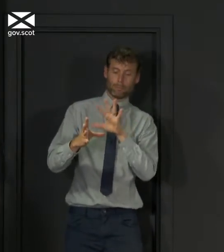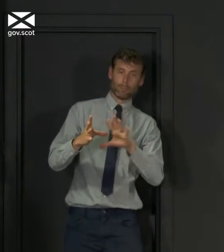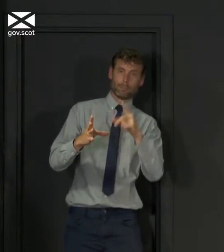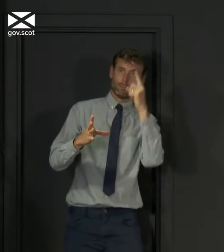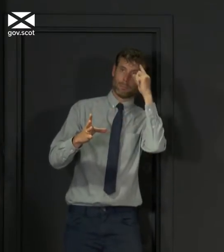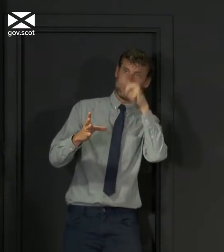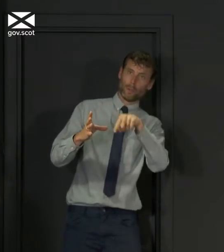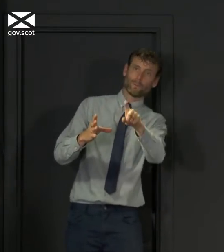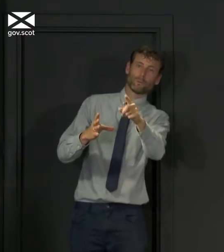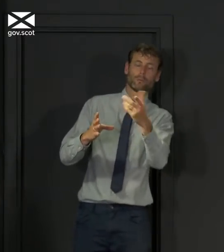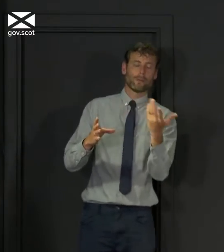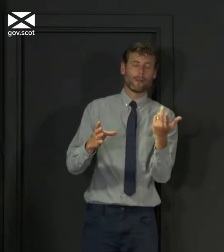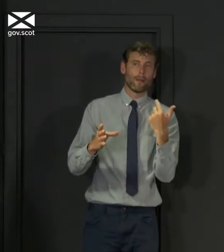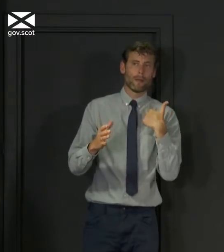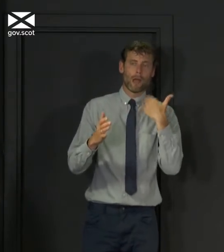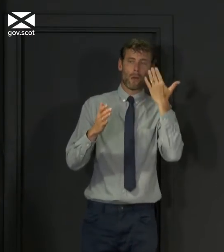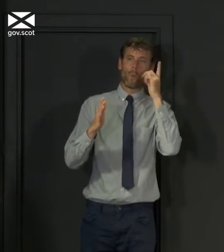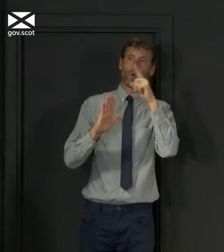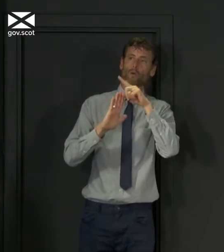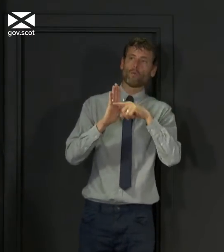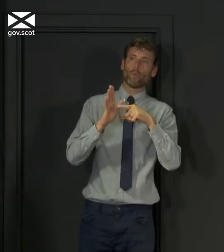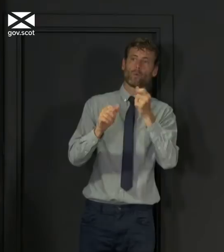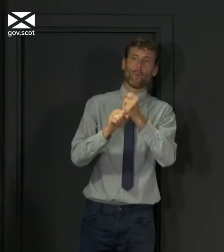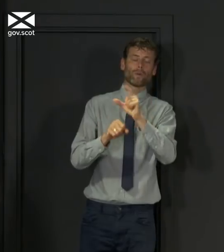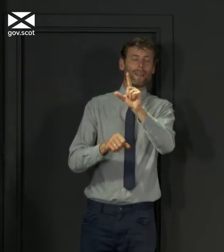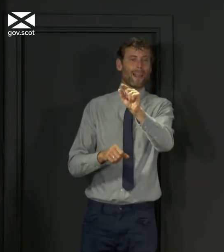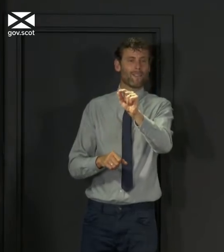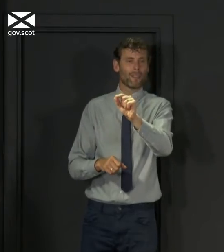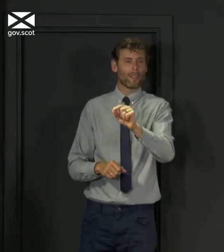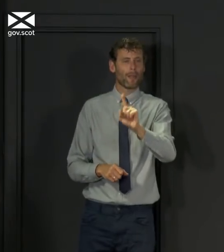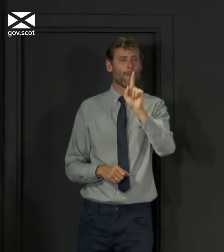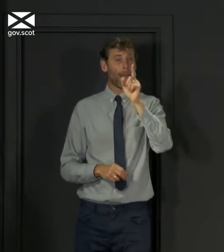are going to be on August 11th. But what I do know is that if we continue with the progress